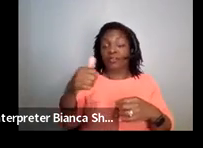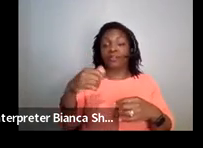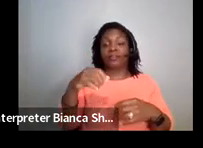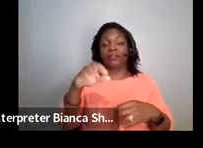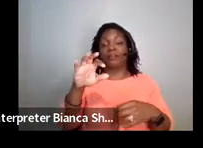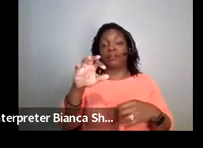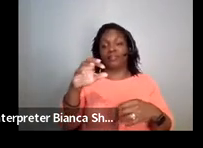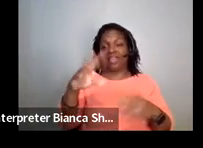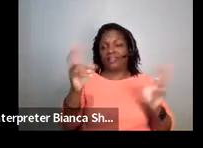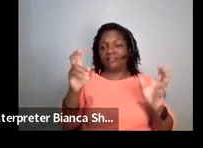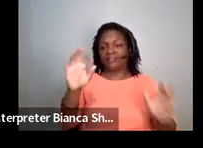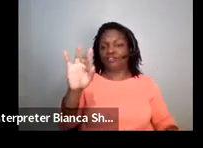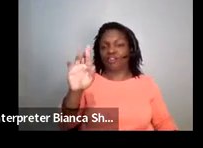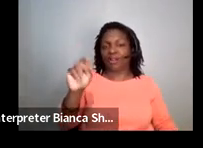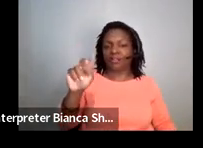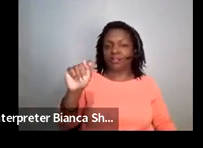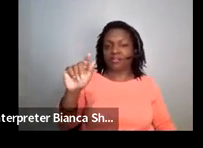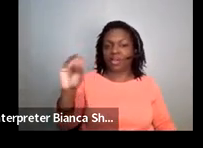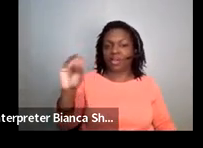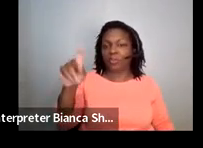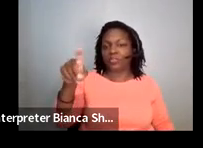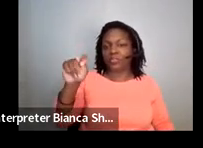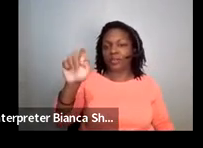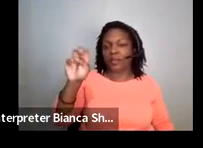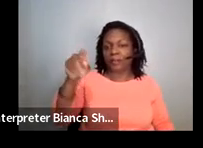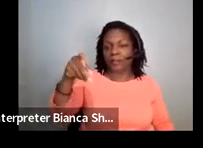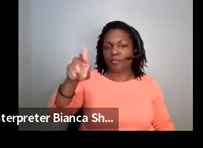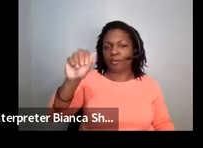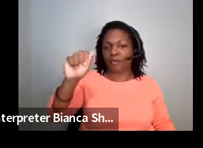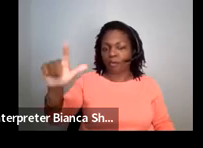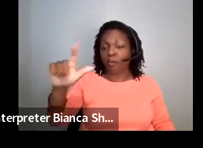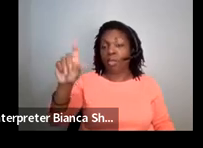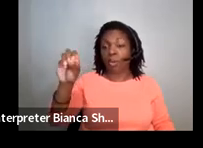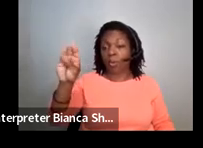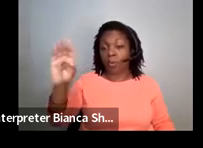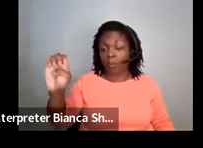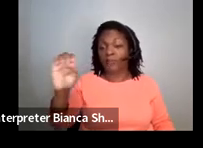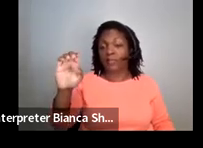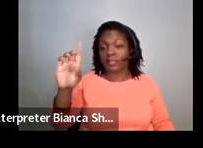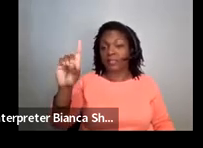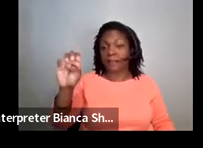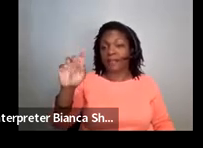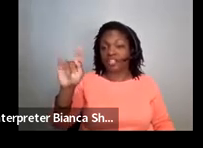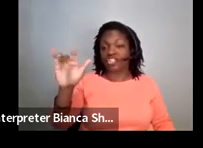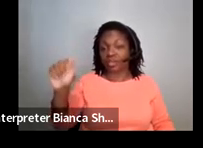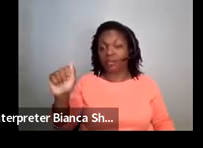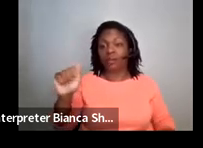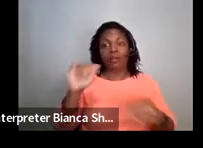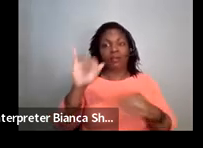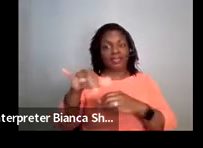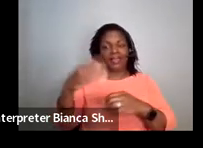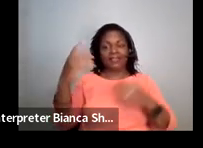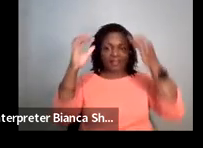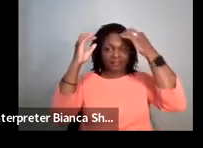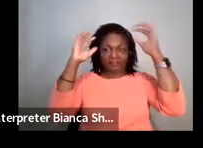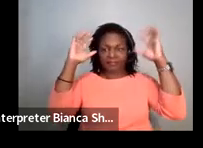Some type of trauma. My husband suffered frontal temporal lobe dementia after a heart operation that happens.